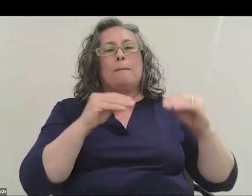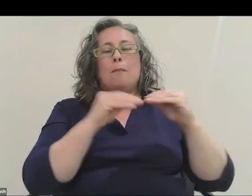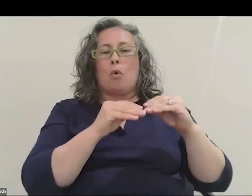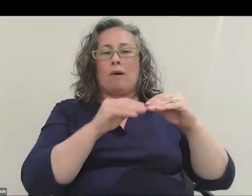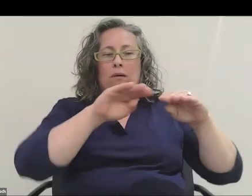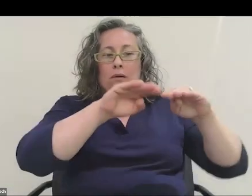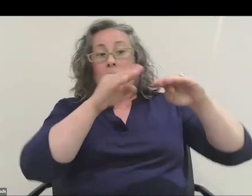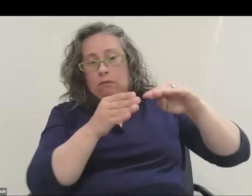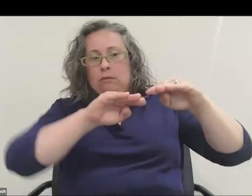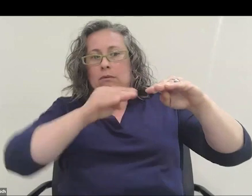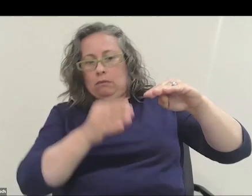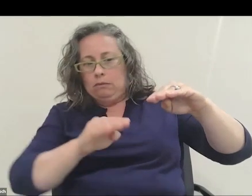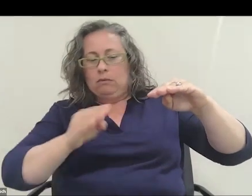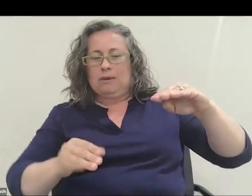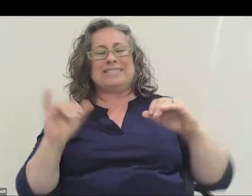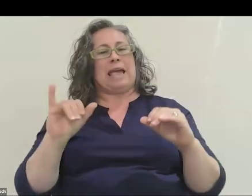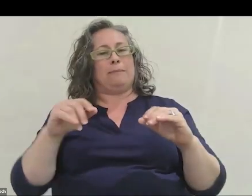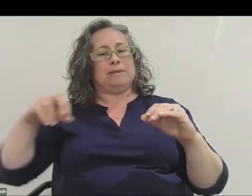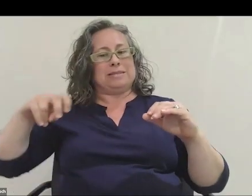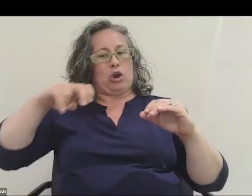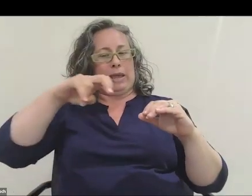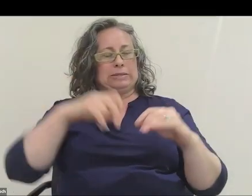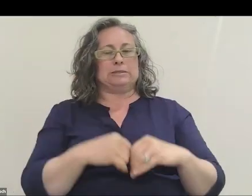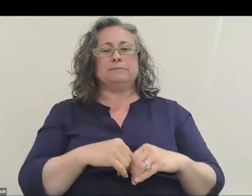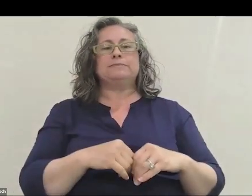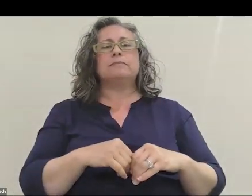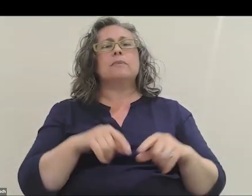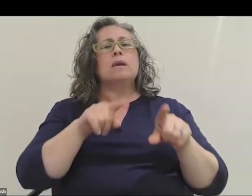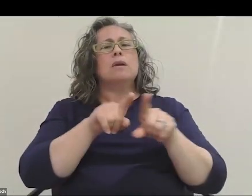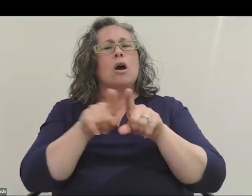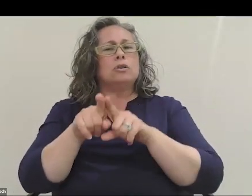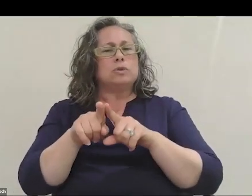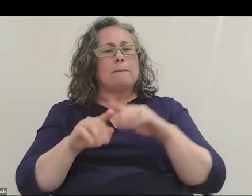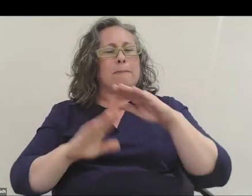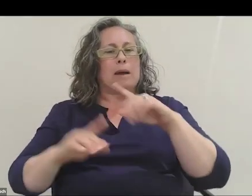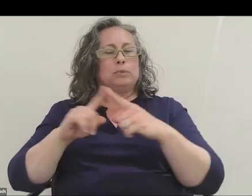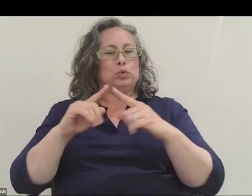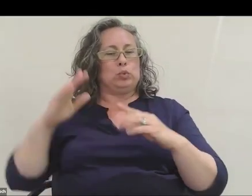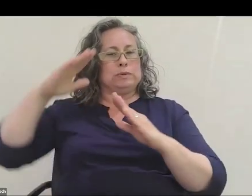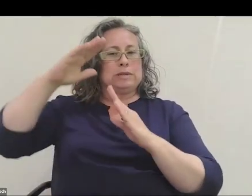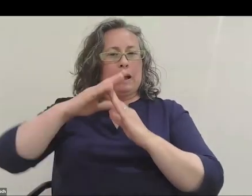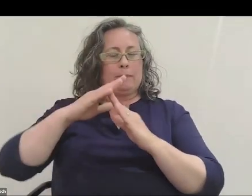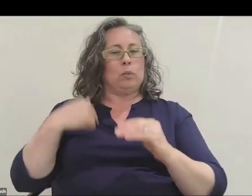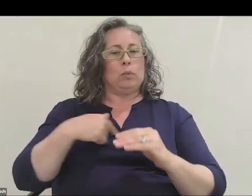To also convey how 3D printing is a bottom-to-top procedure, we use laser-cut Brutus.